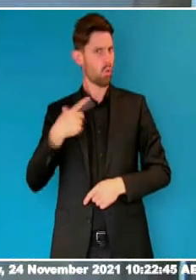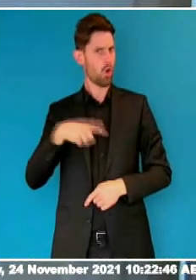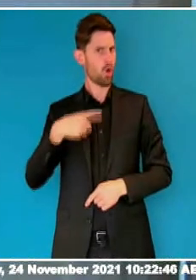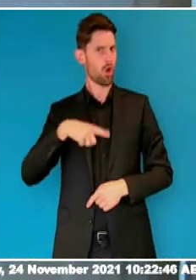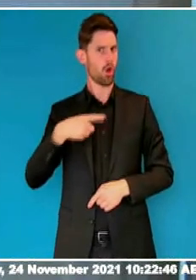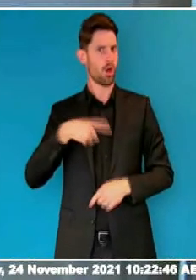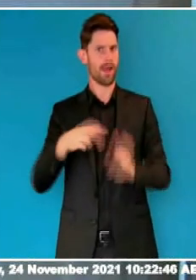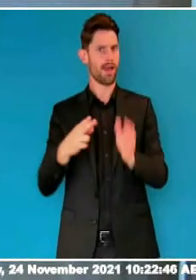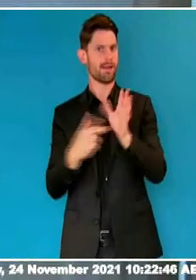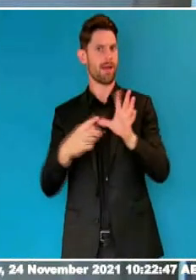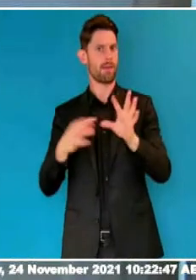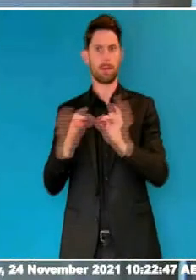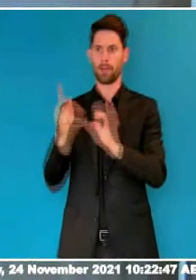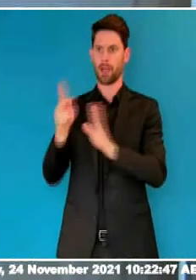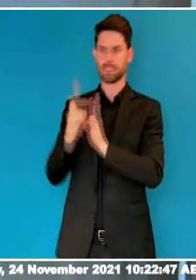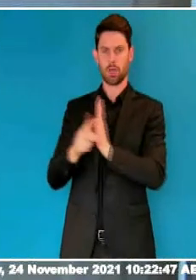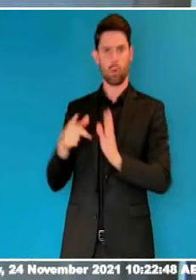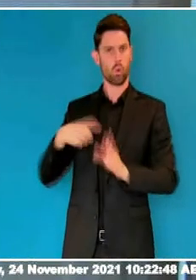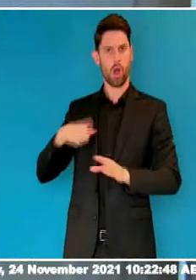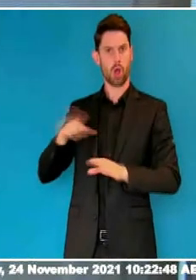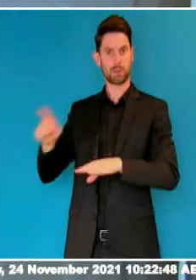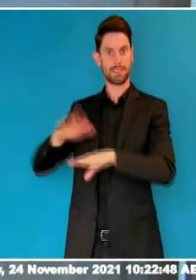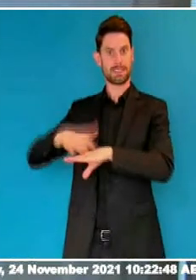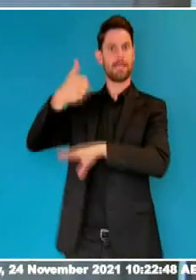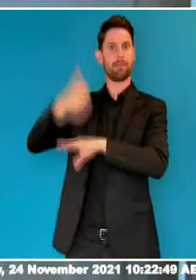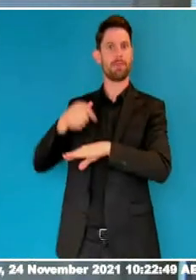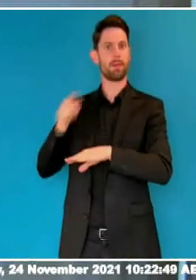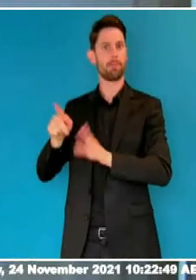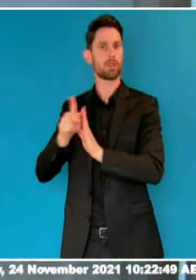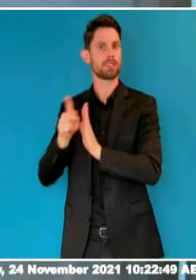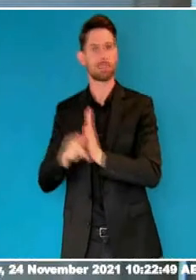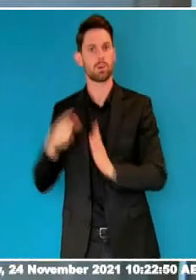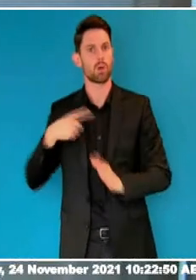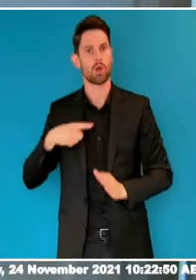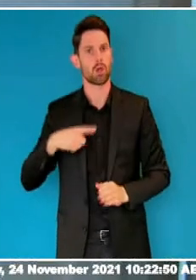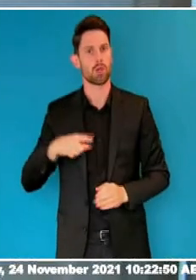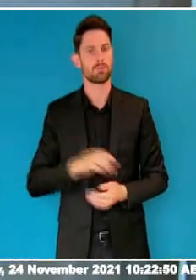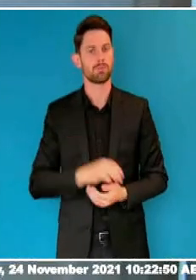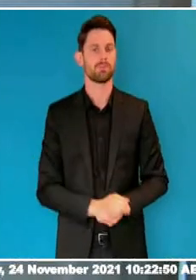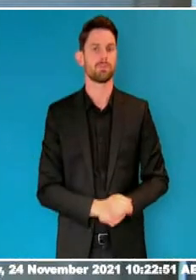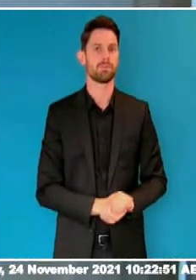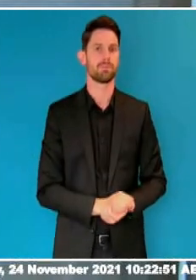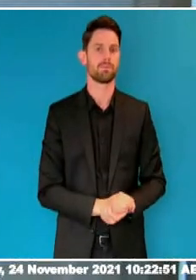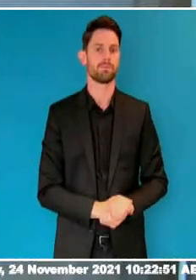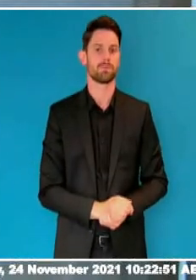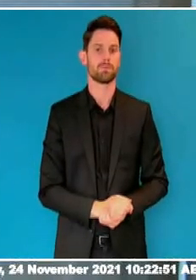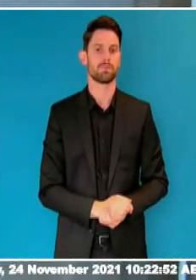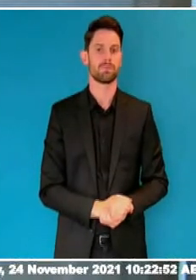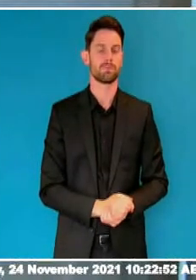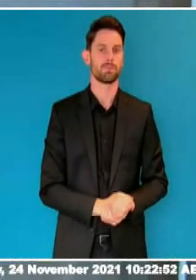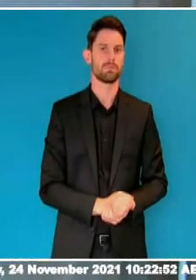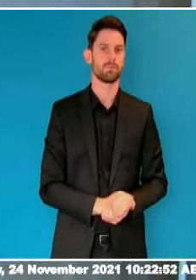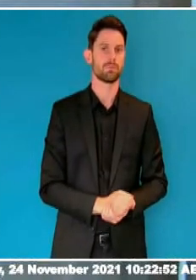NAB's policy? MS KESOGLOU: The motivating factor behind NAB's policy is really to